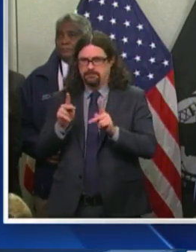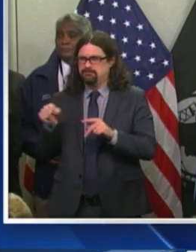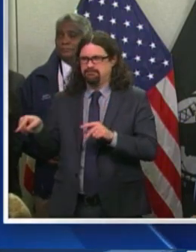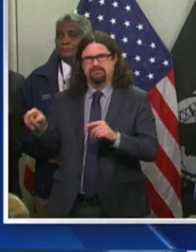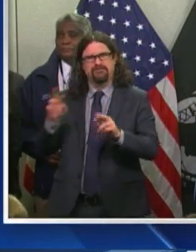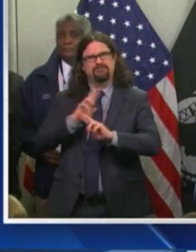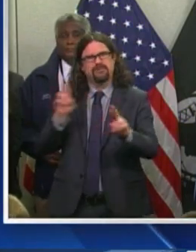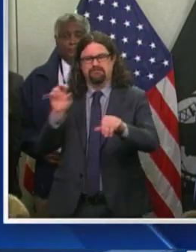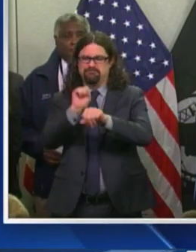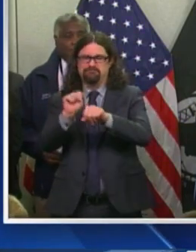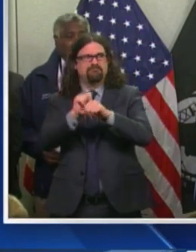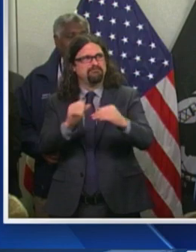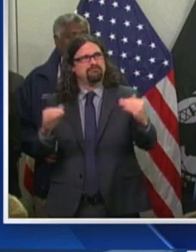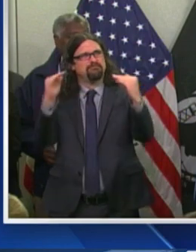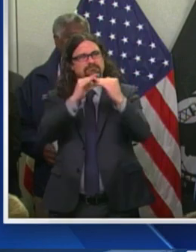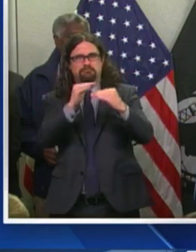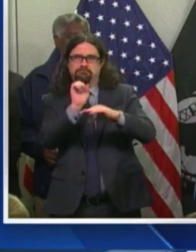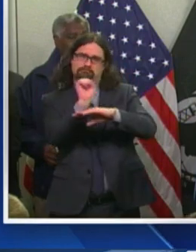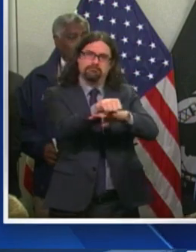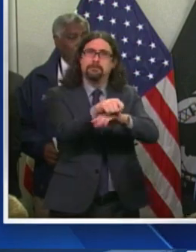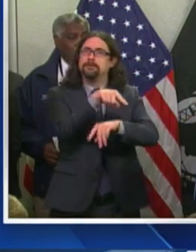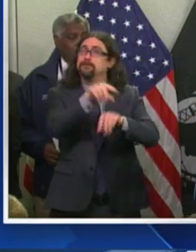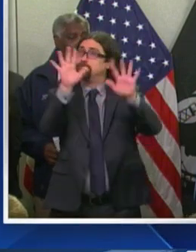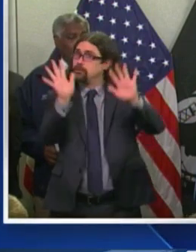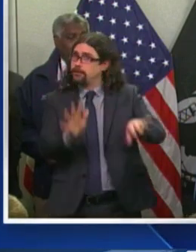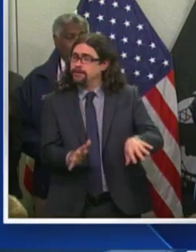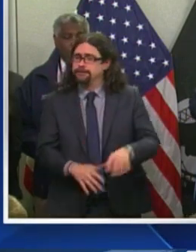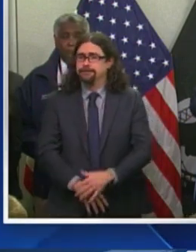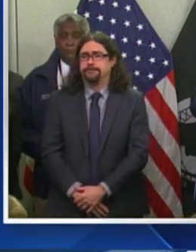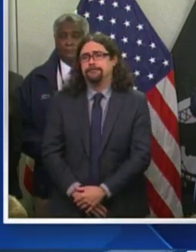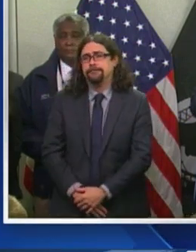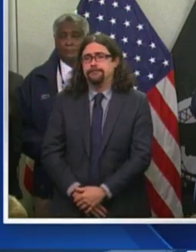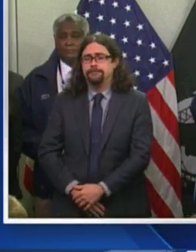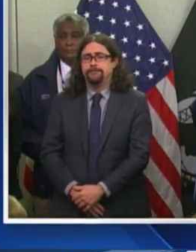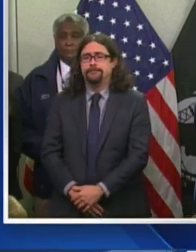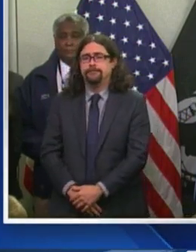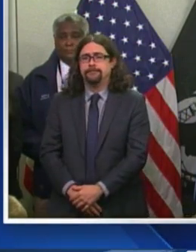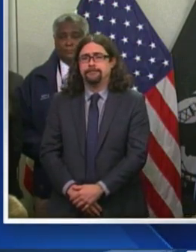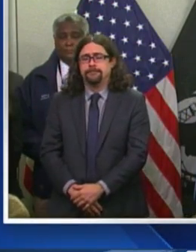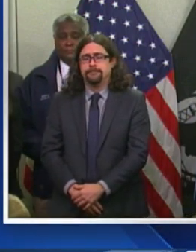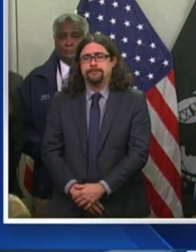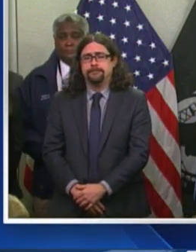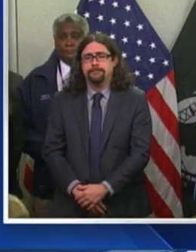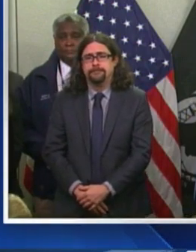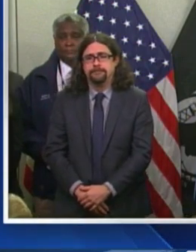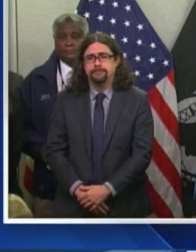AGAIN, A VERY CAPABLE GROUP OF LEADERS AND A VERY CAPABLE GROUP OF AGENCIES READY TO MEAT THIS CHALLENGE AND KEEP NEW